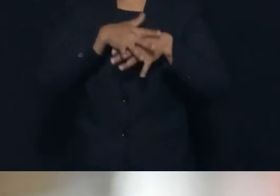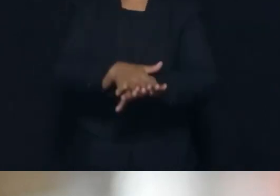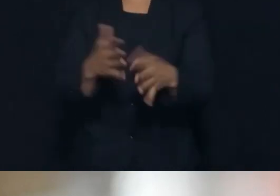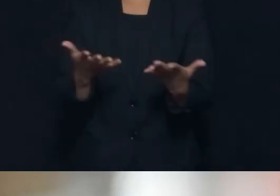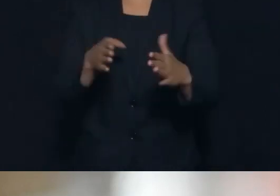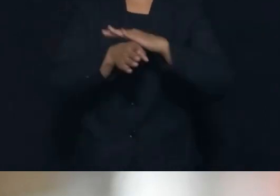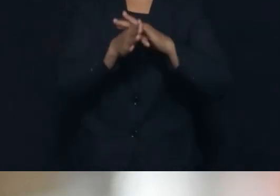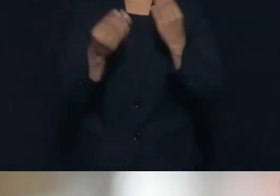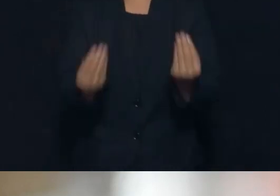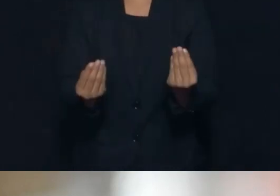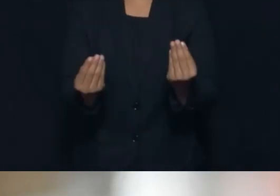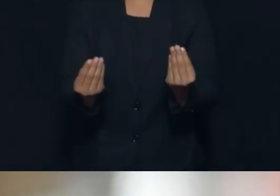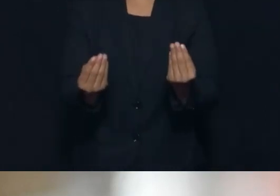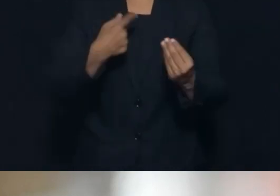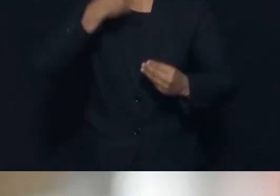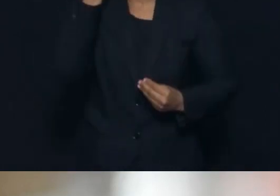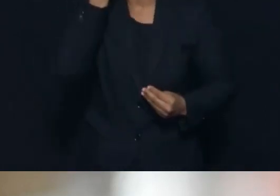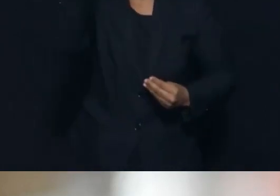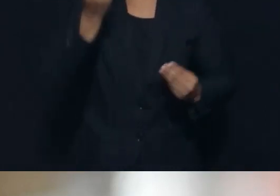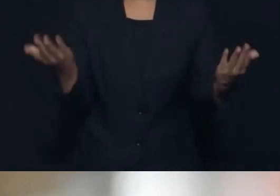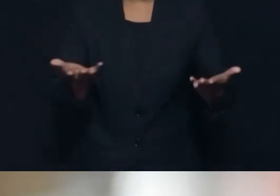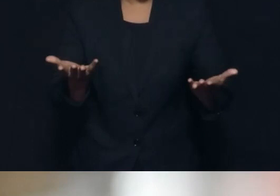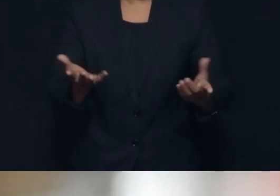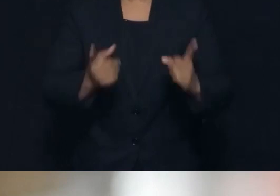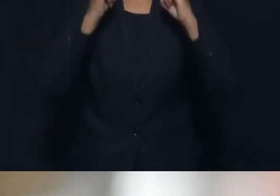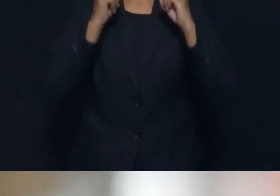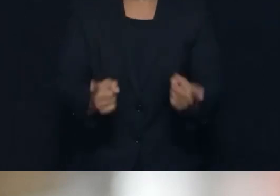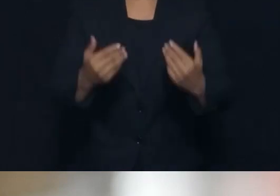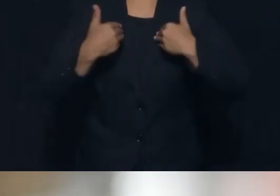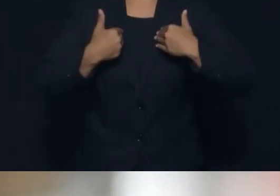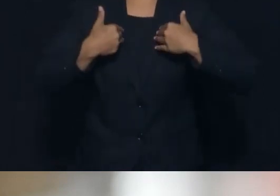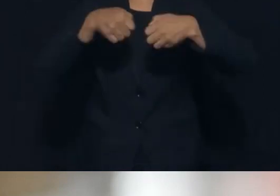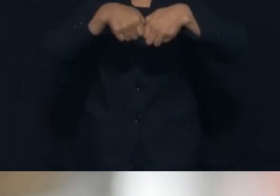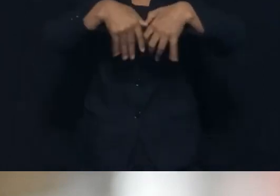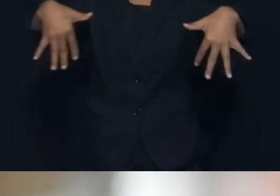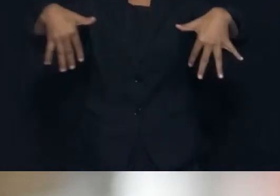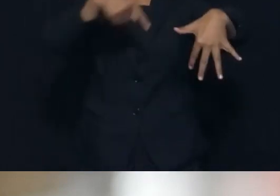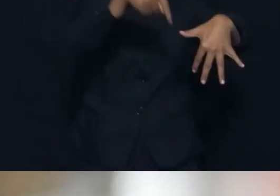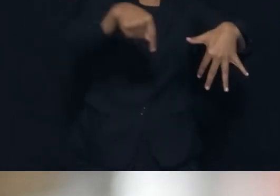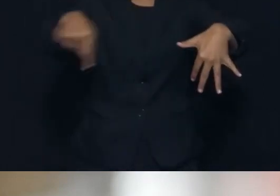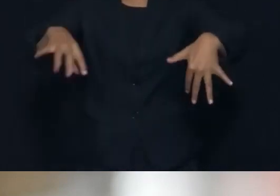It is to have the events at the National level to build capacity.